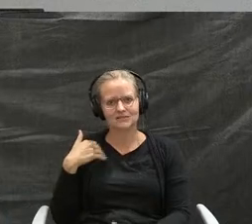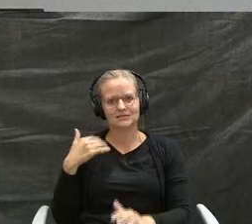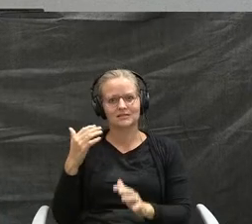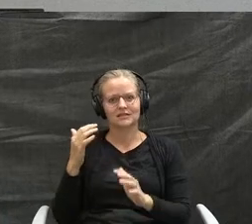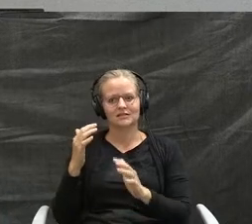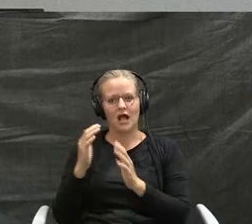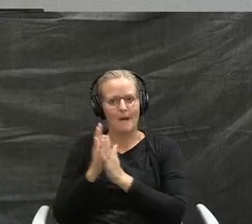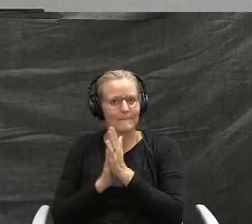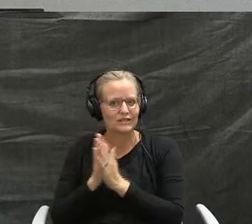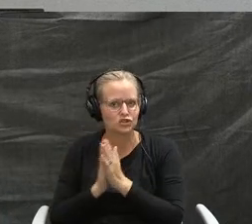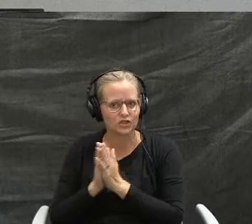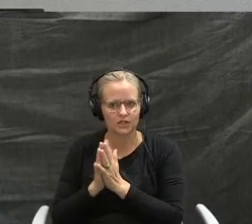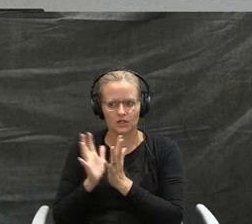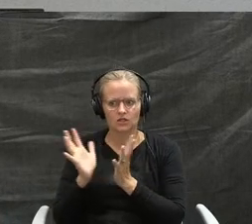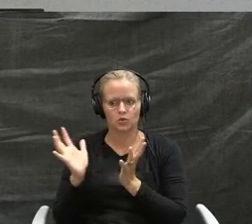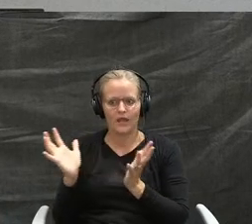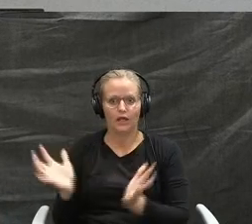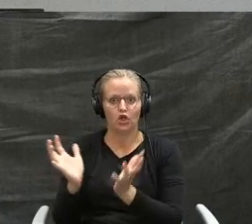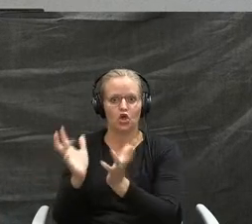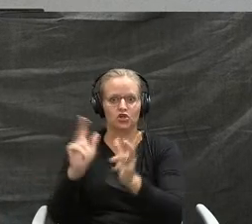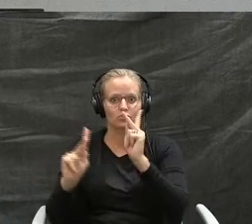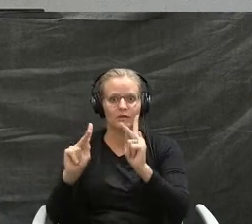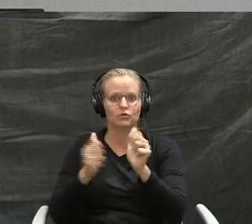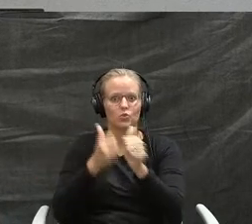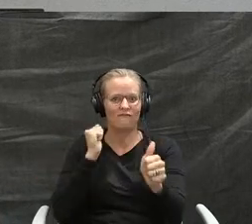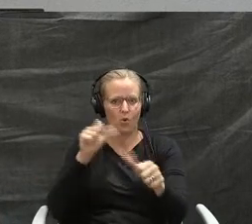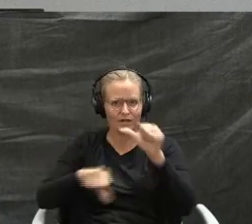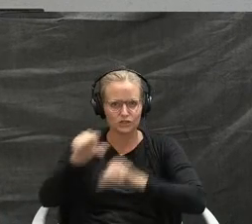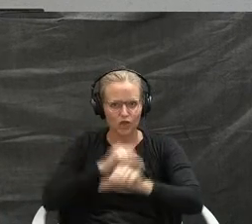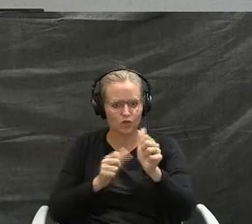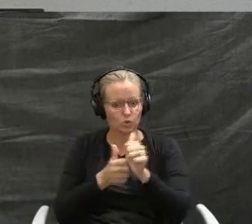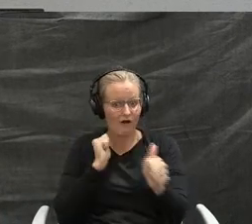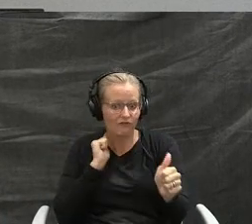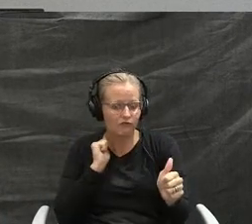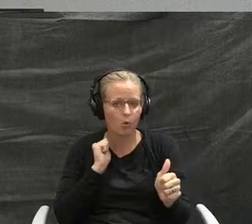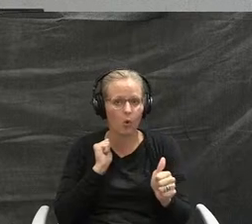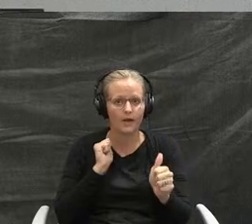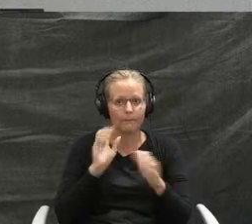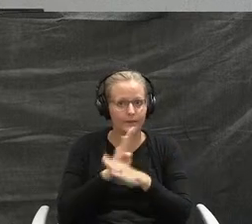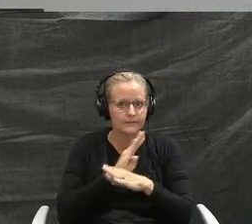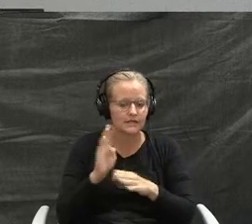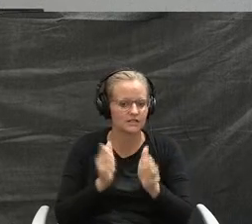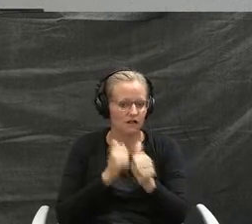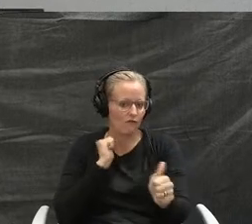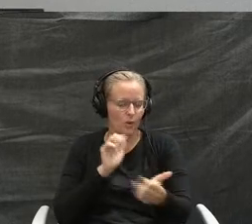other and stay away from businesses and schools. Healthcare workers have been on-the-job throughout the